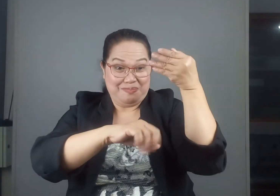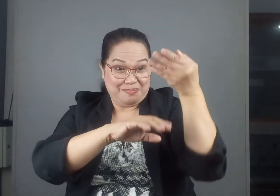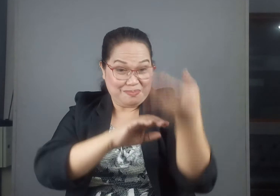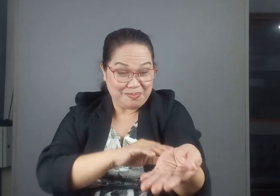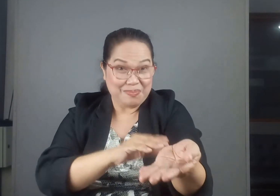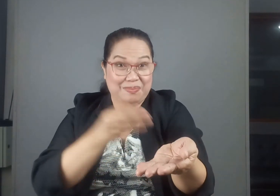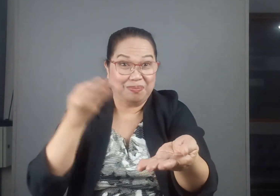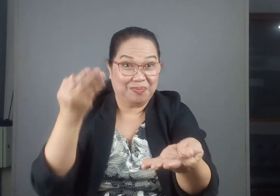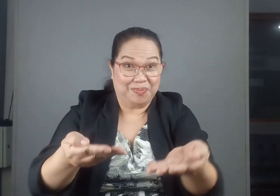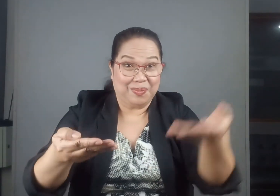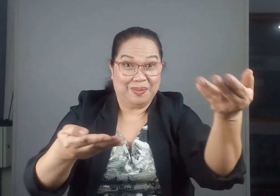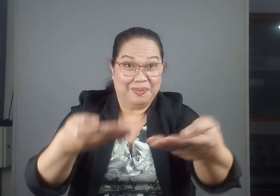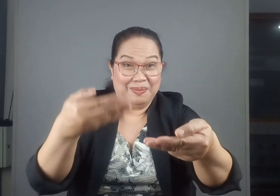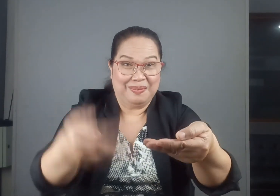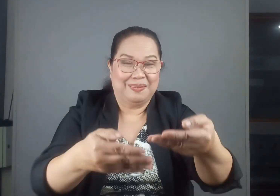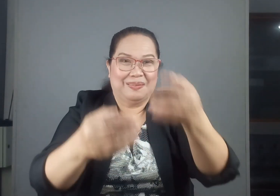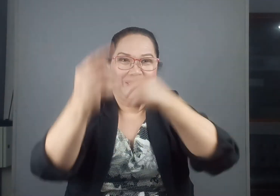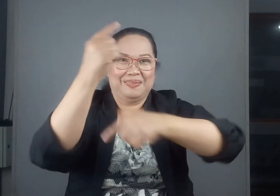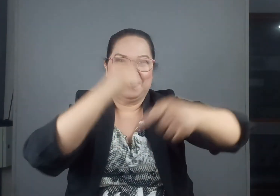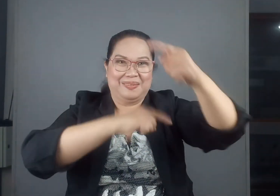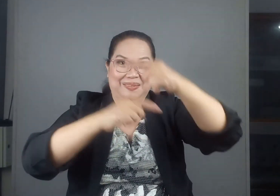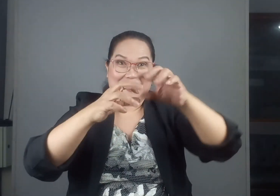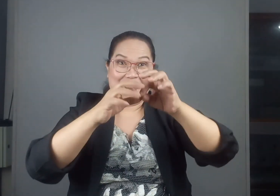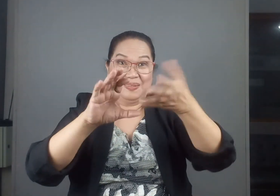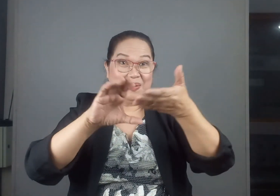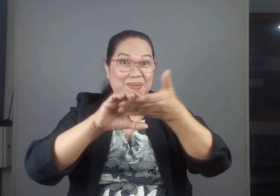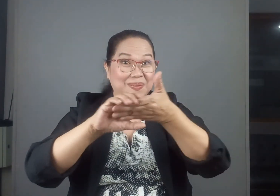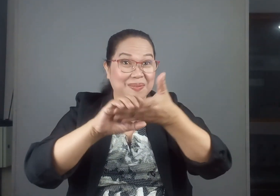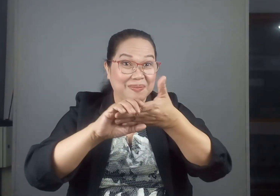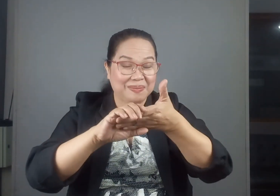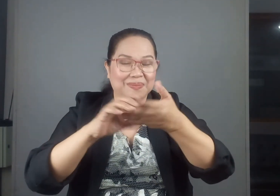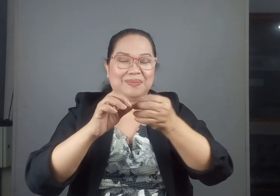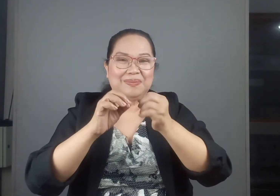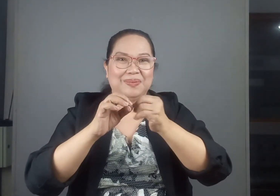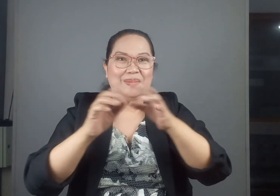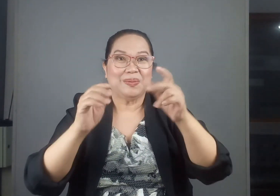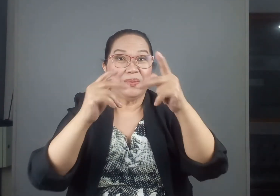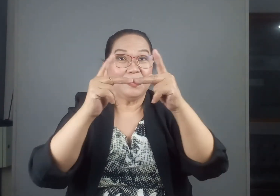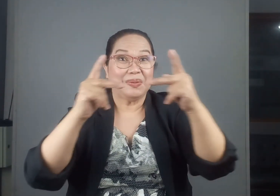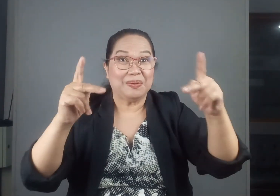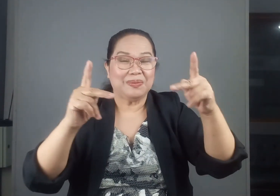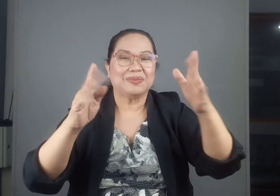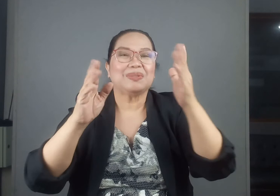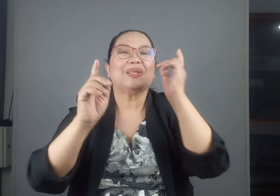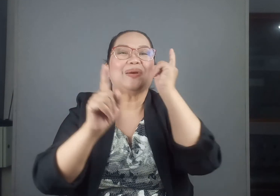players will have to perform the signs on their cards with the phrase in the correct order.